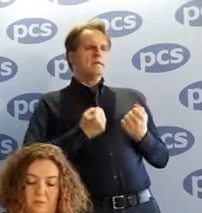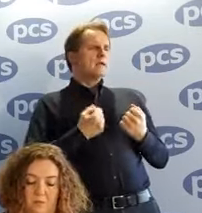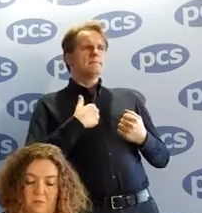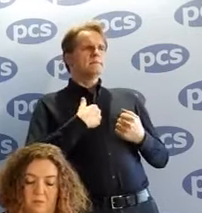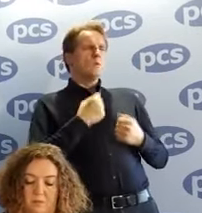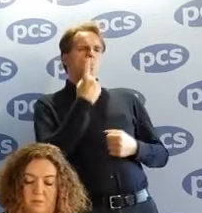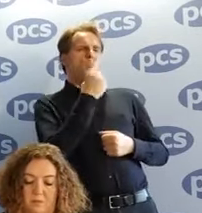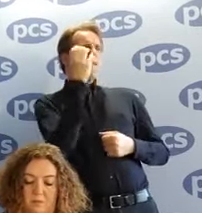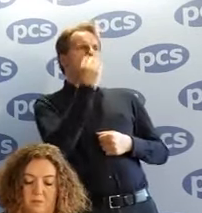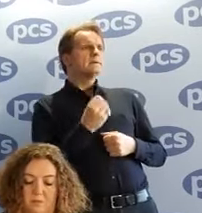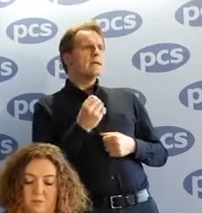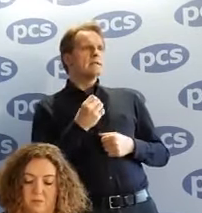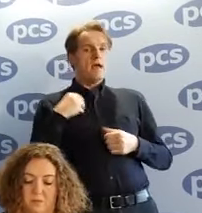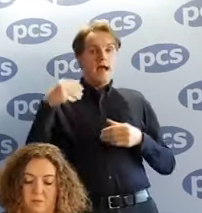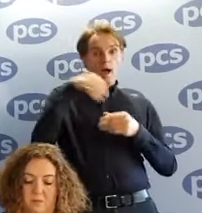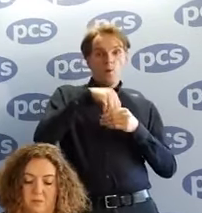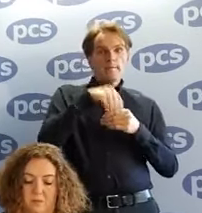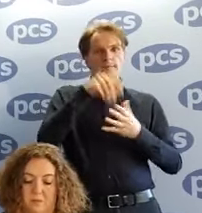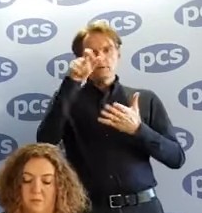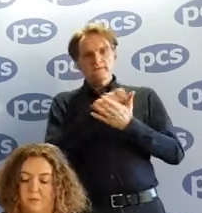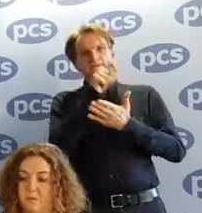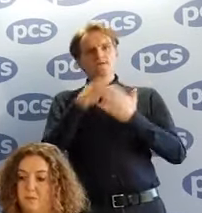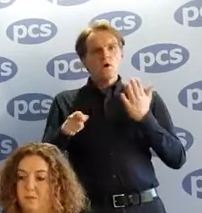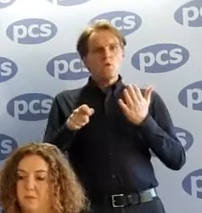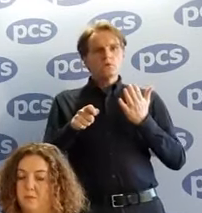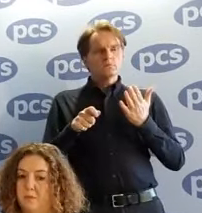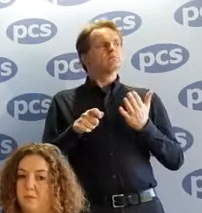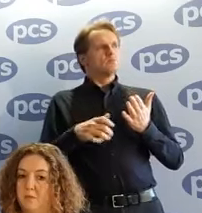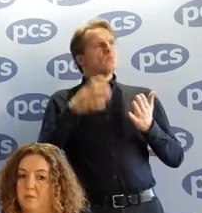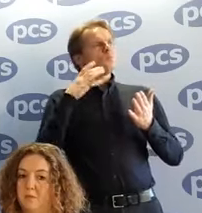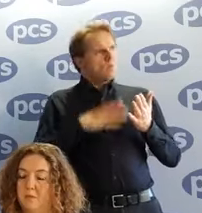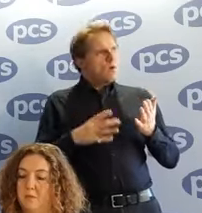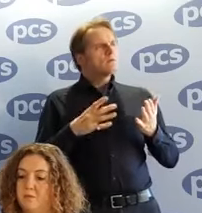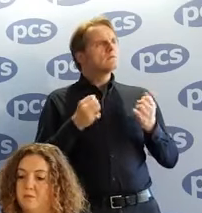let's have a real negotiation to ensure above inflation pay rises can be